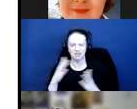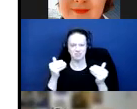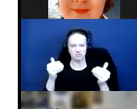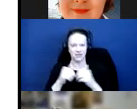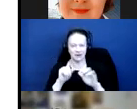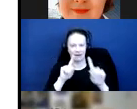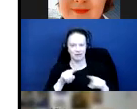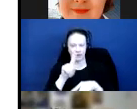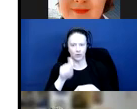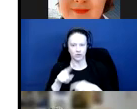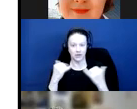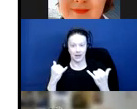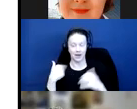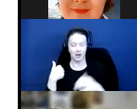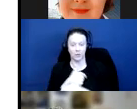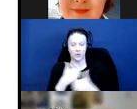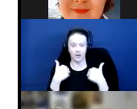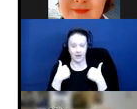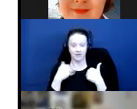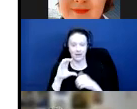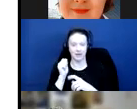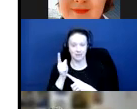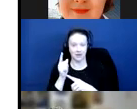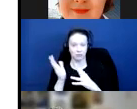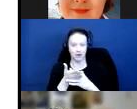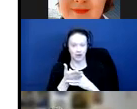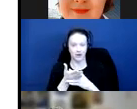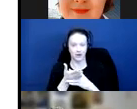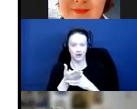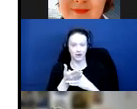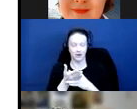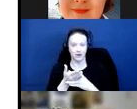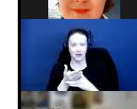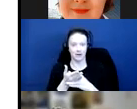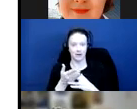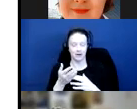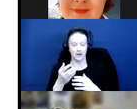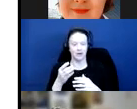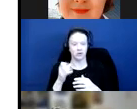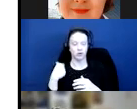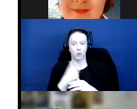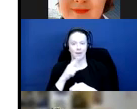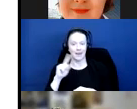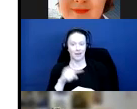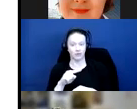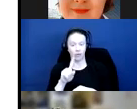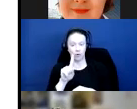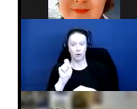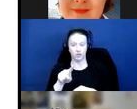And then we actually have a 10-minute break as a part, so we'll answer the question and 10 minute break, and then come back.